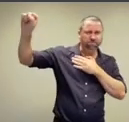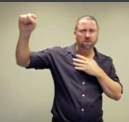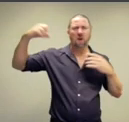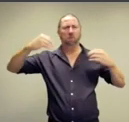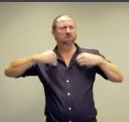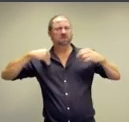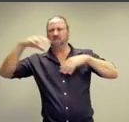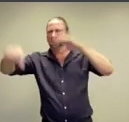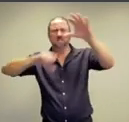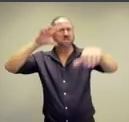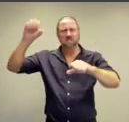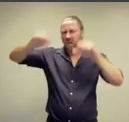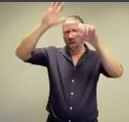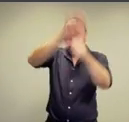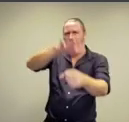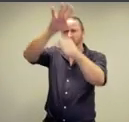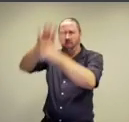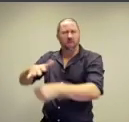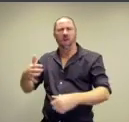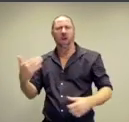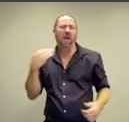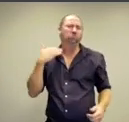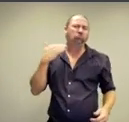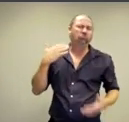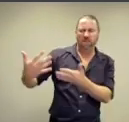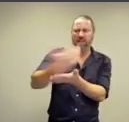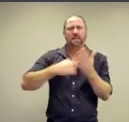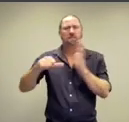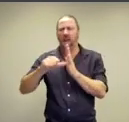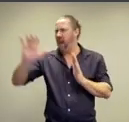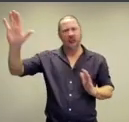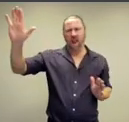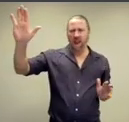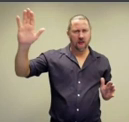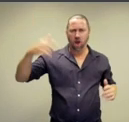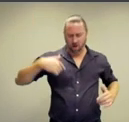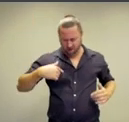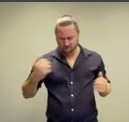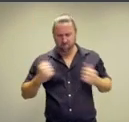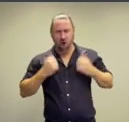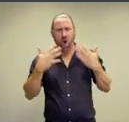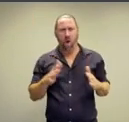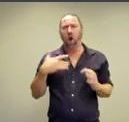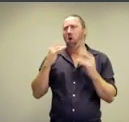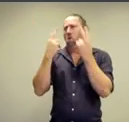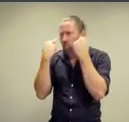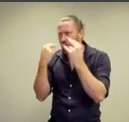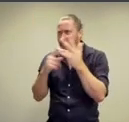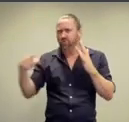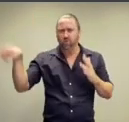anti-corporatization and anti-corporate greed and not selling